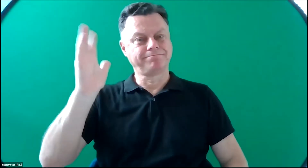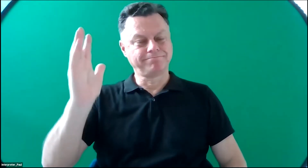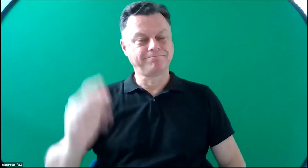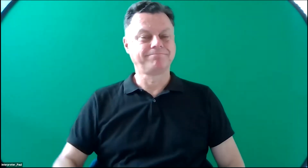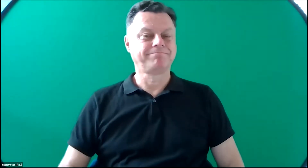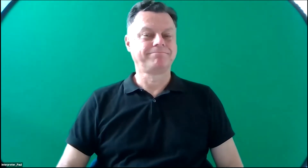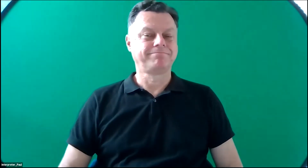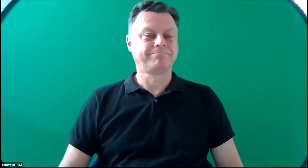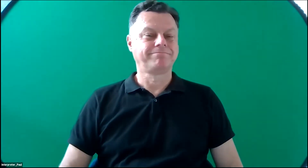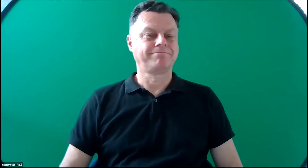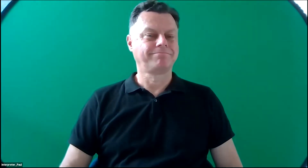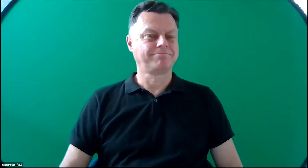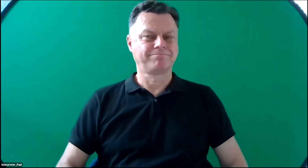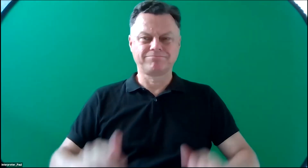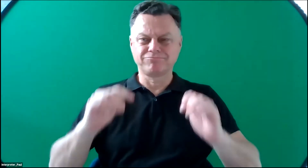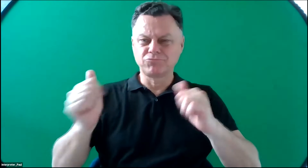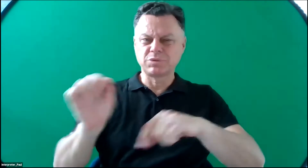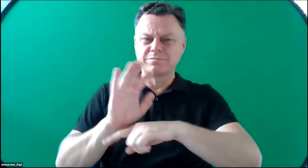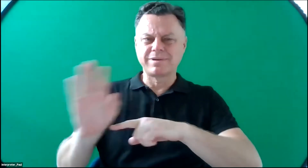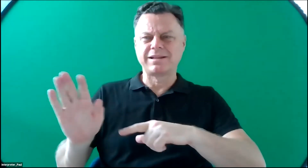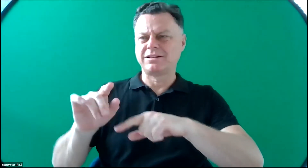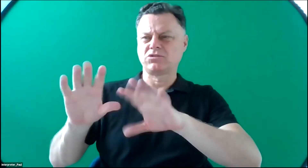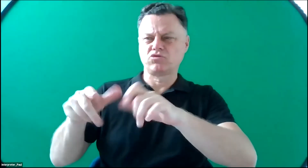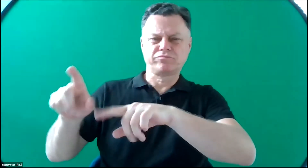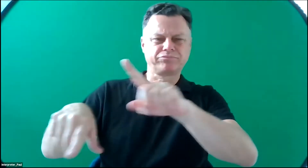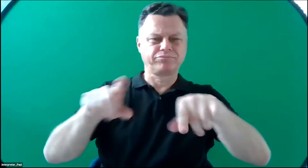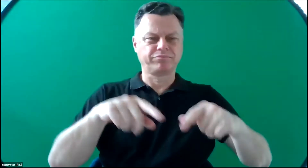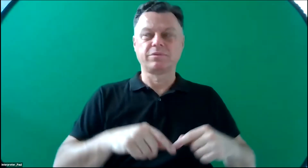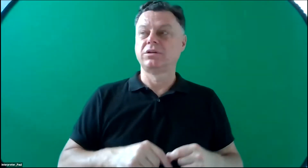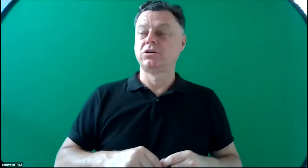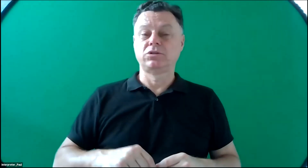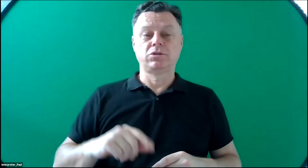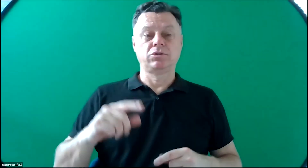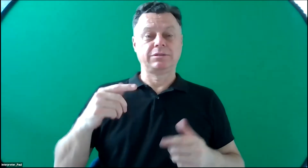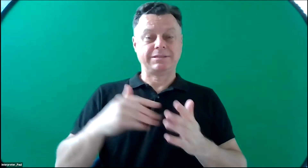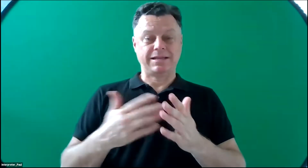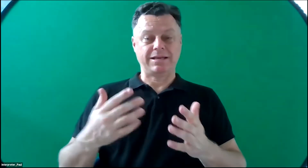a great panel to hear from such a diverse group. So today we've got up on the screen - I'm totally